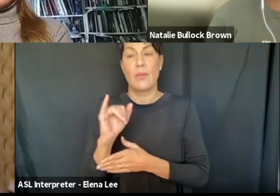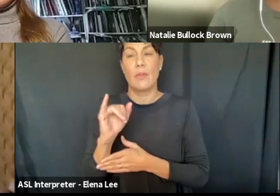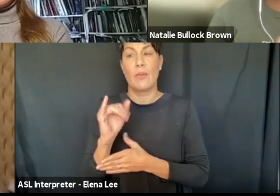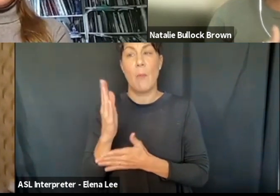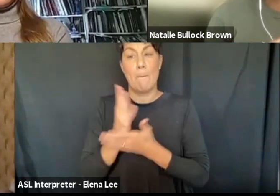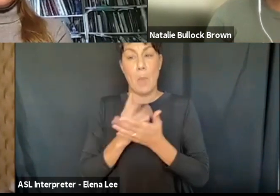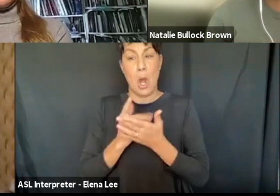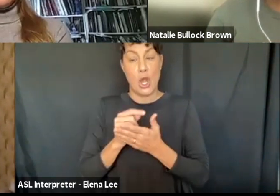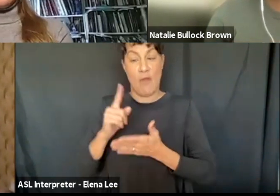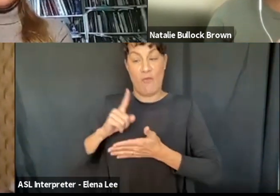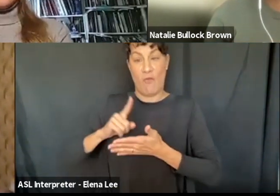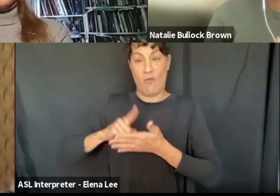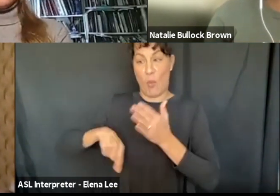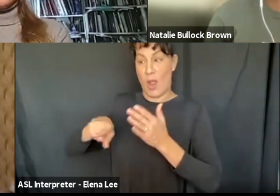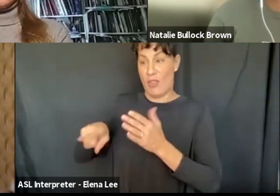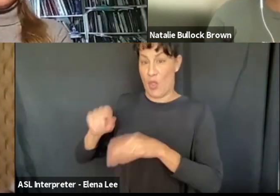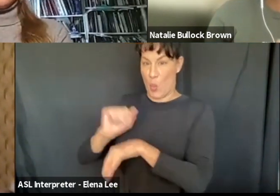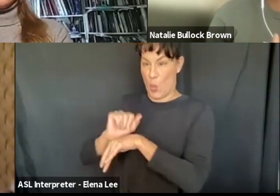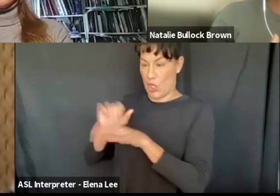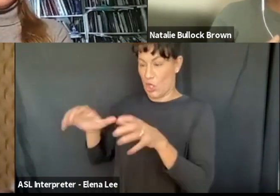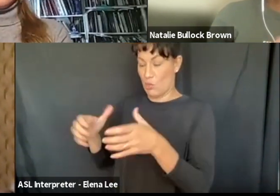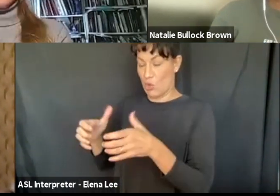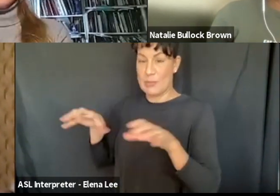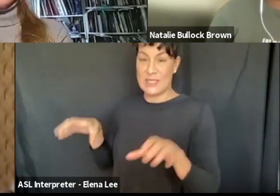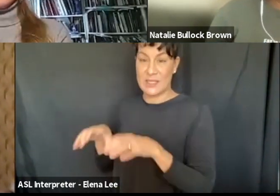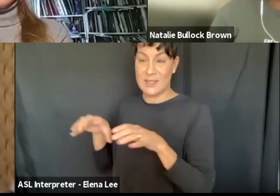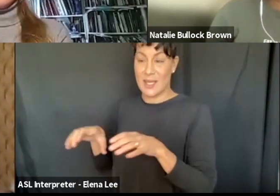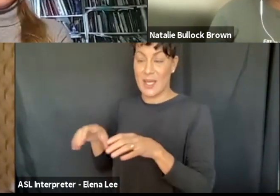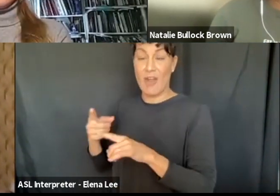And this is from talking to participants in films,